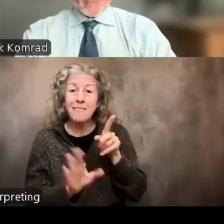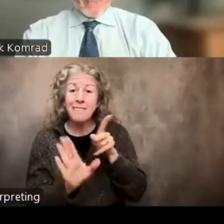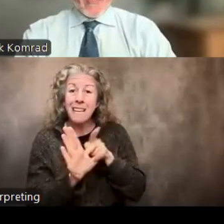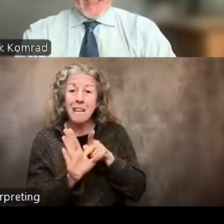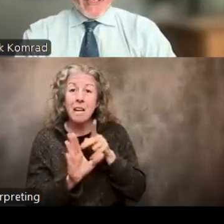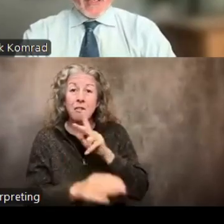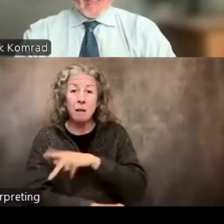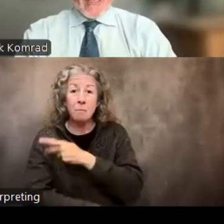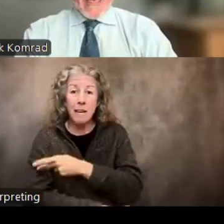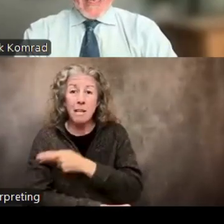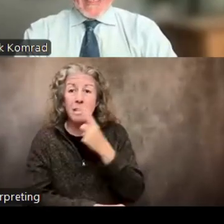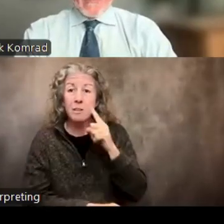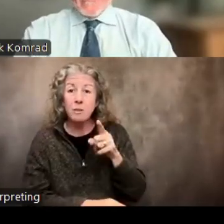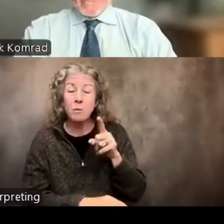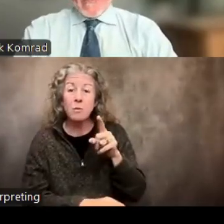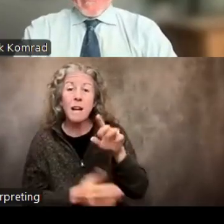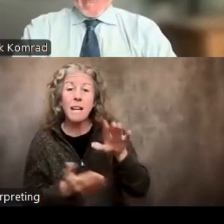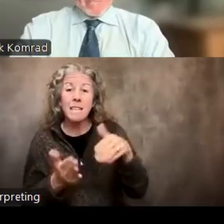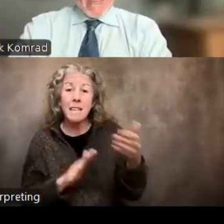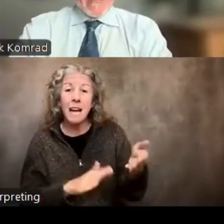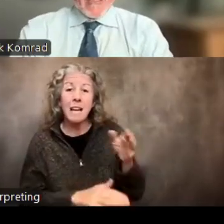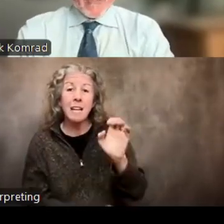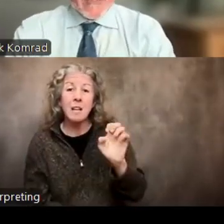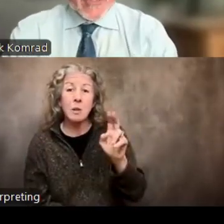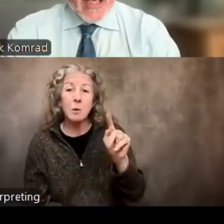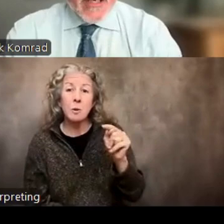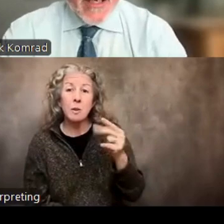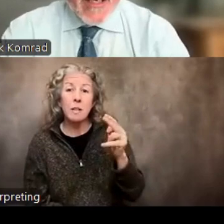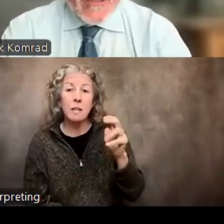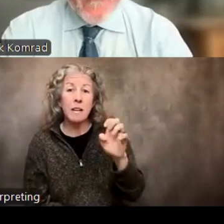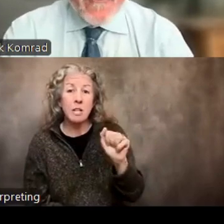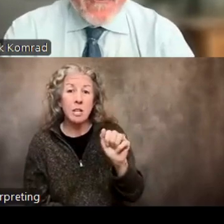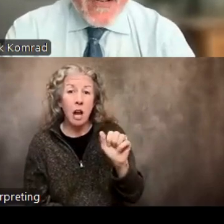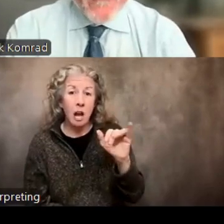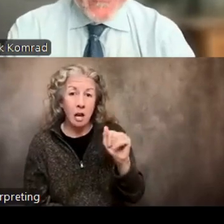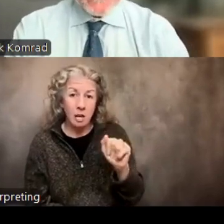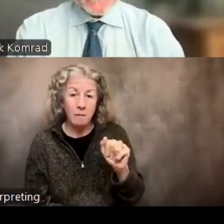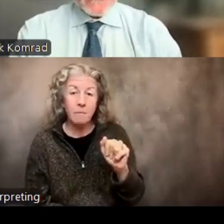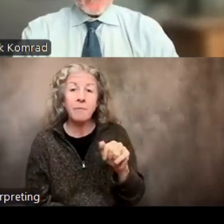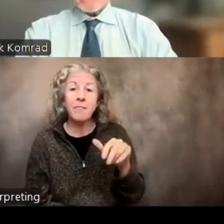euthanasia. And at that in that year in this study, 50% one out